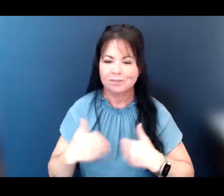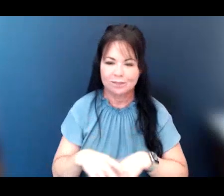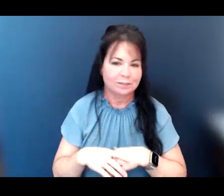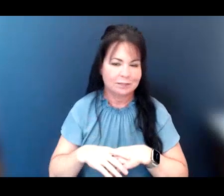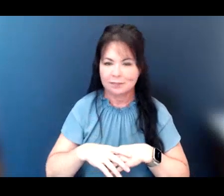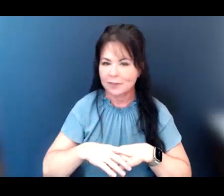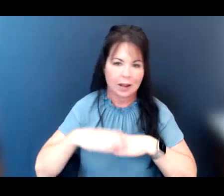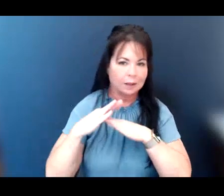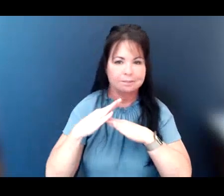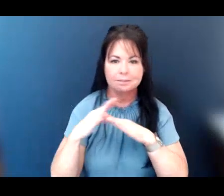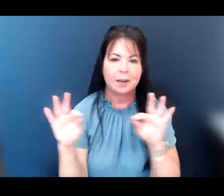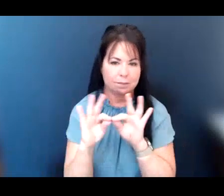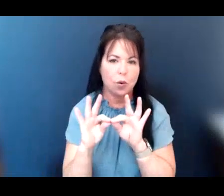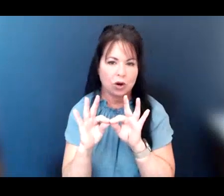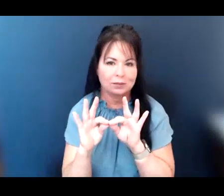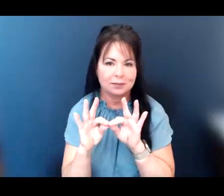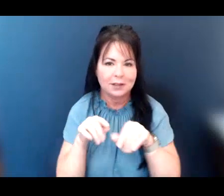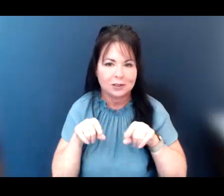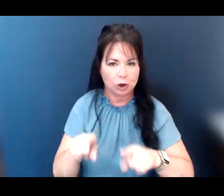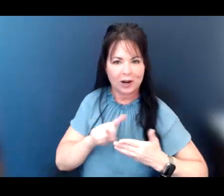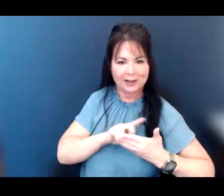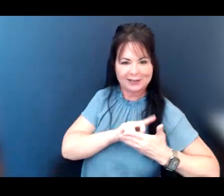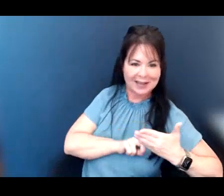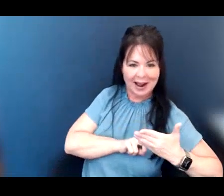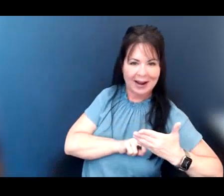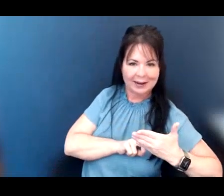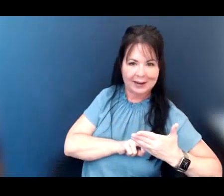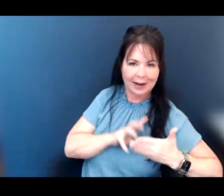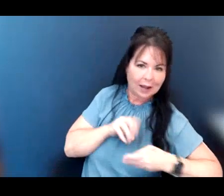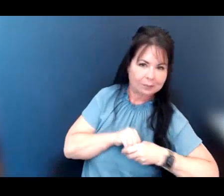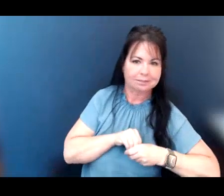to have accessibility involved. All right, Claire, anything you would like